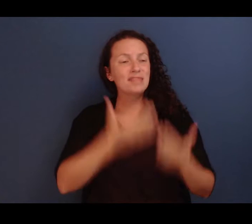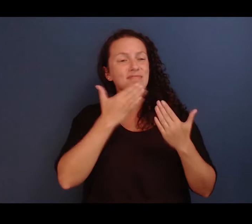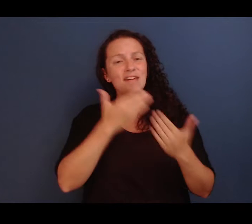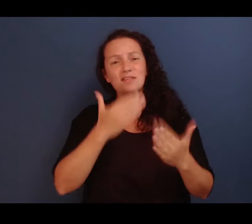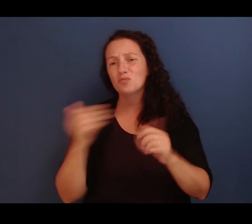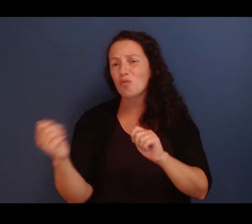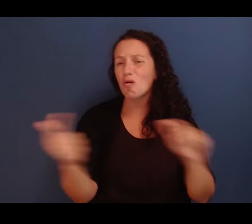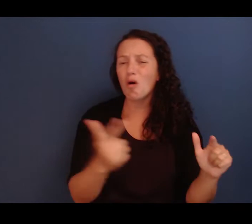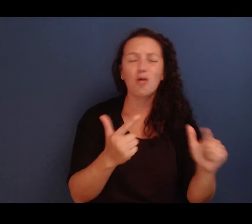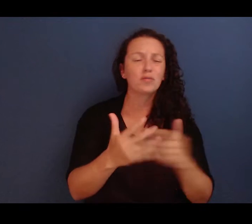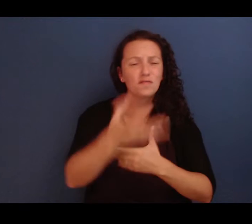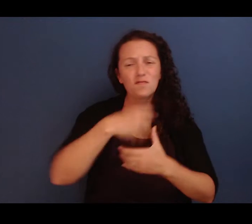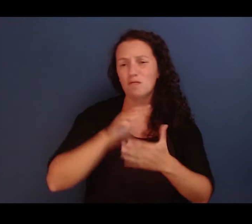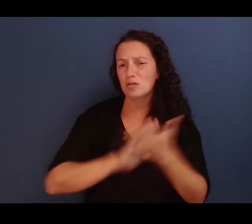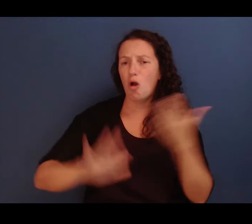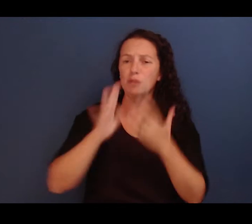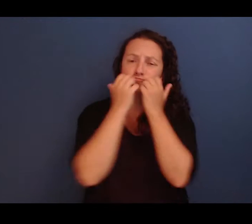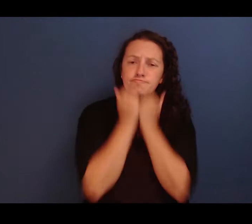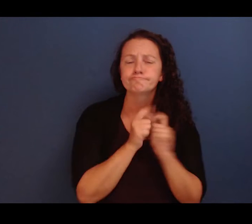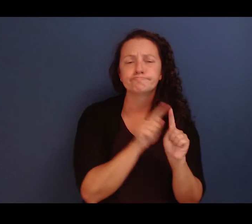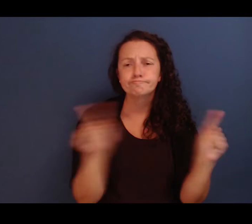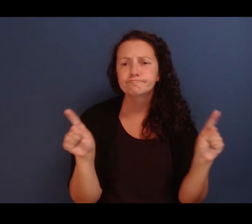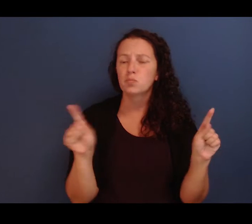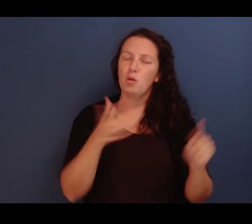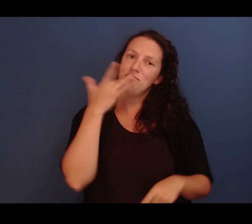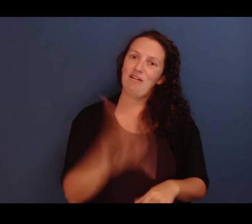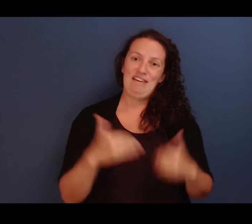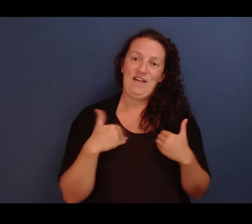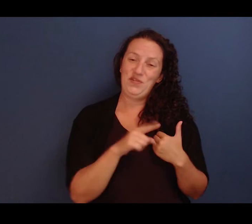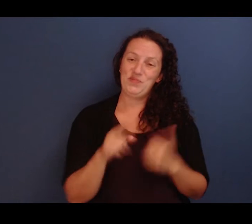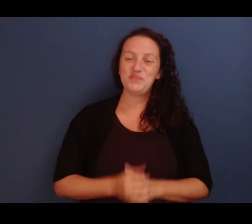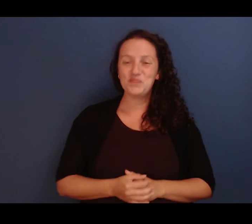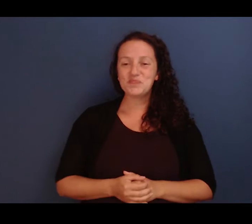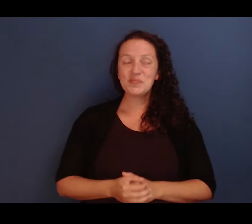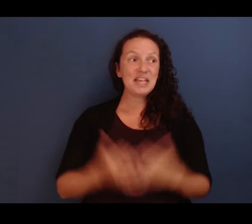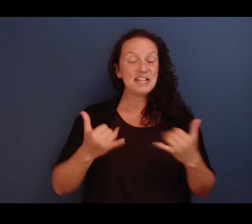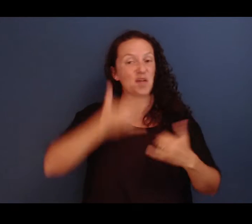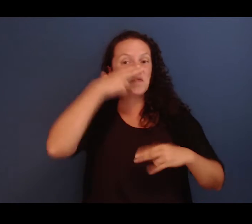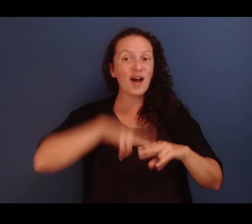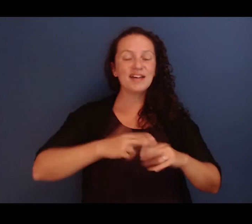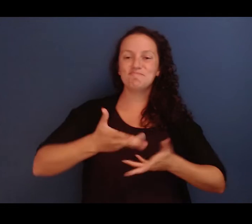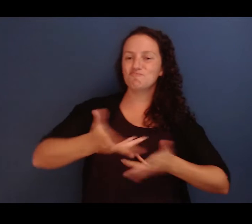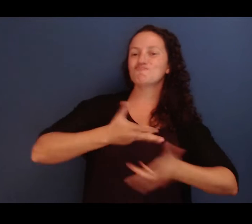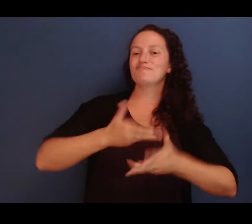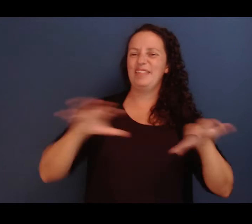the college. We’re so lucky to have you. Now we have a fun, interactive activity for you.